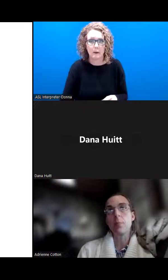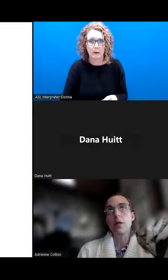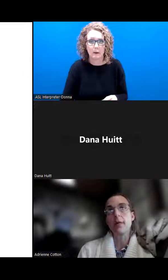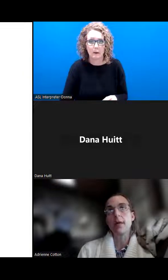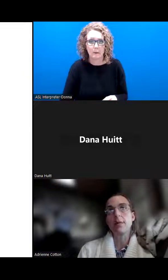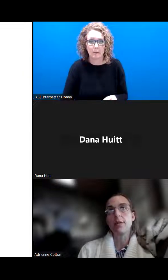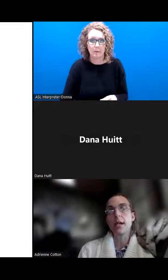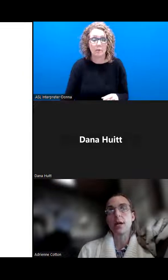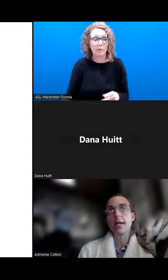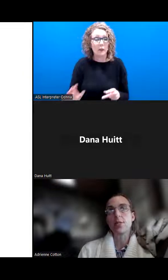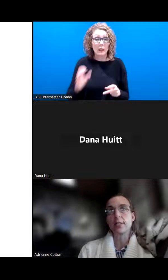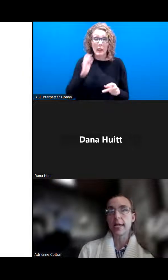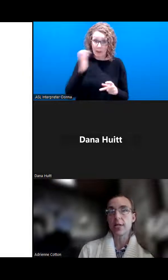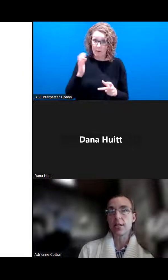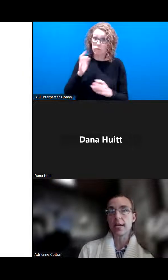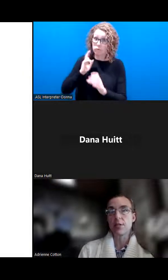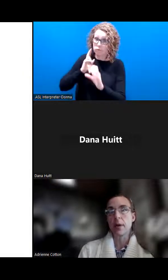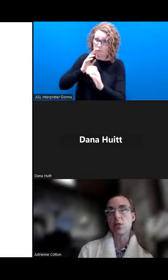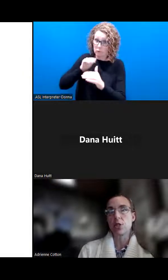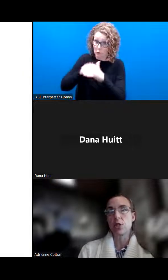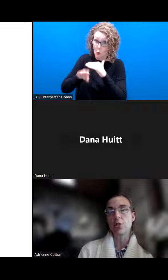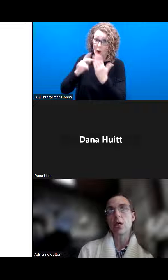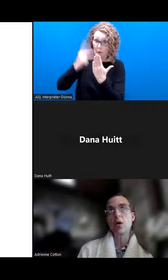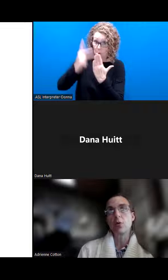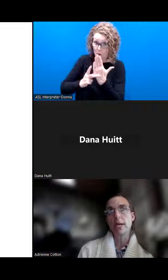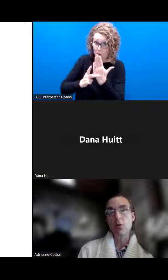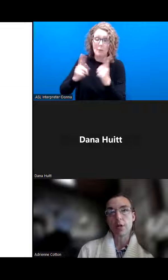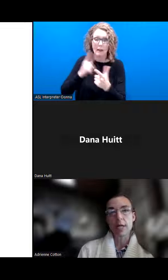you're told what shifts you work. Additionally